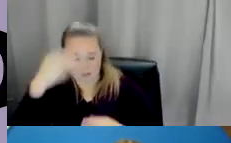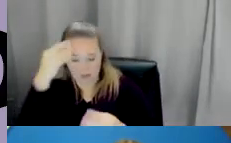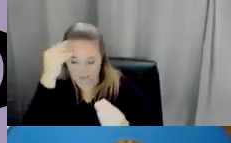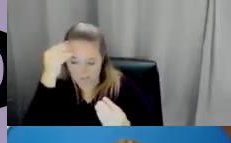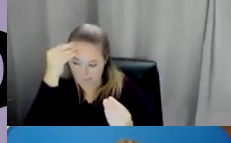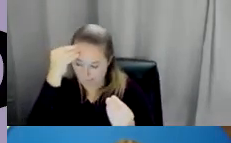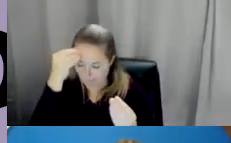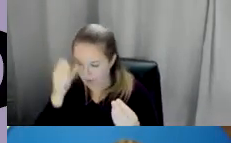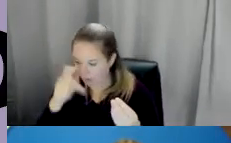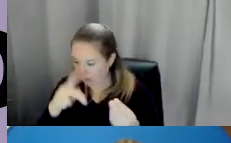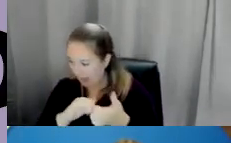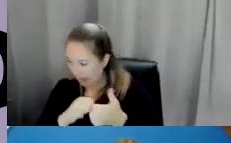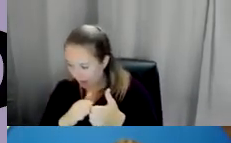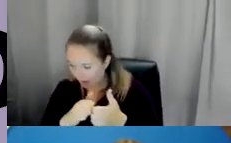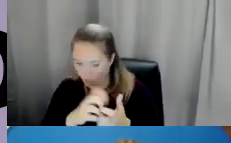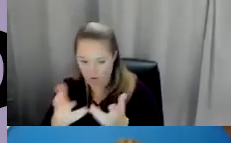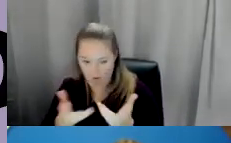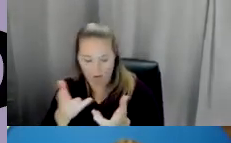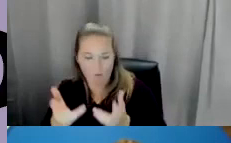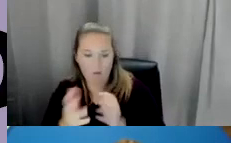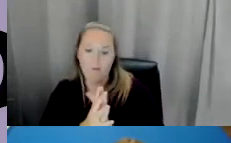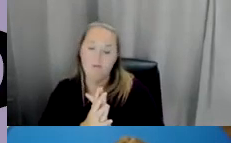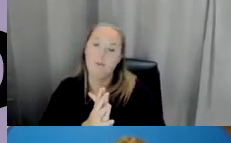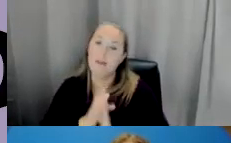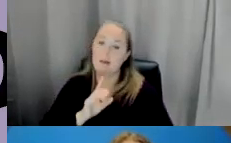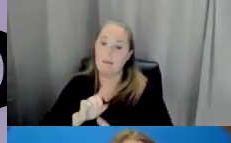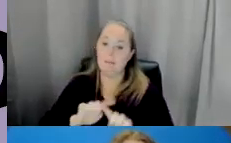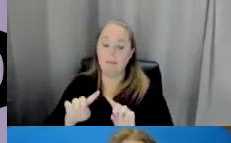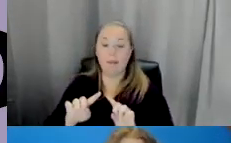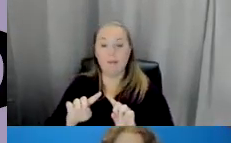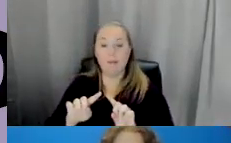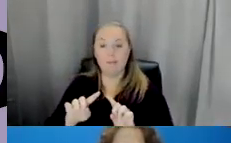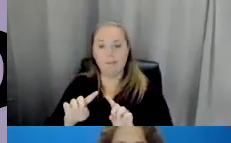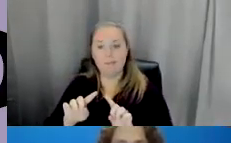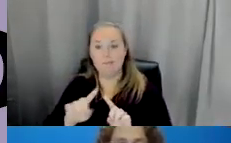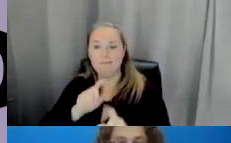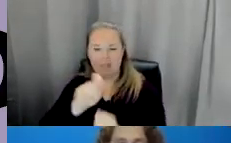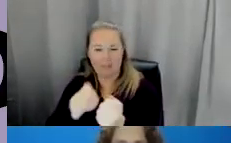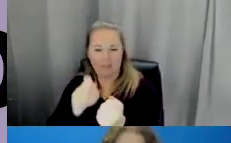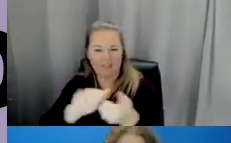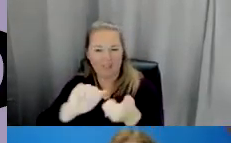APPLICANTS SHOULD FEEL FREE TO THINK EXPANSIVELY